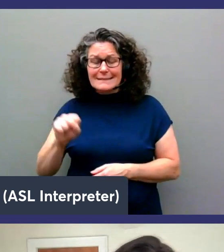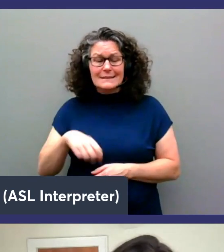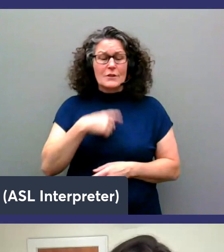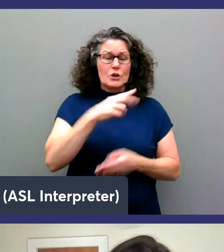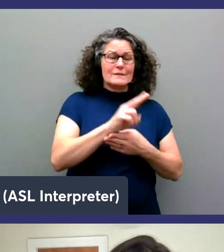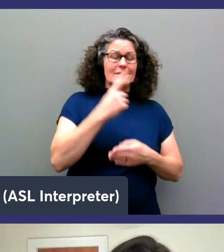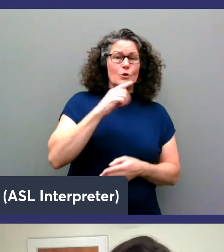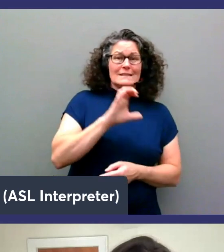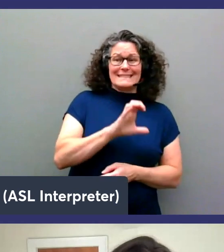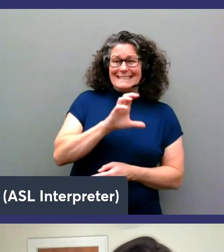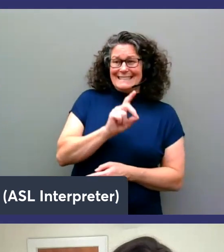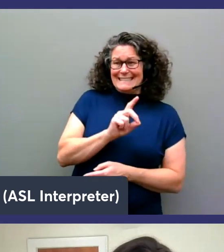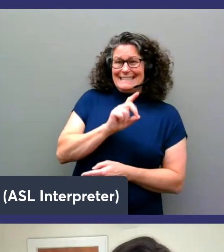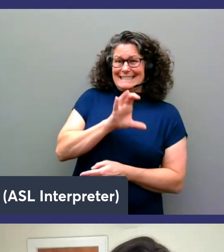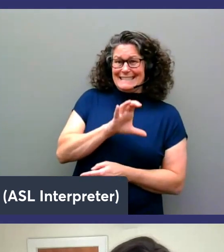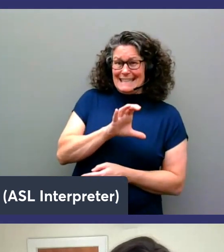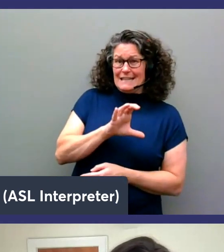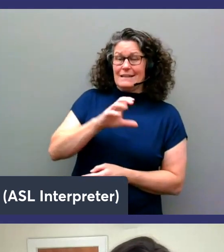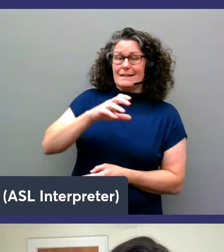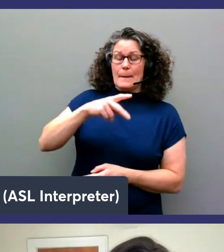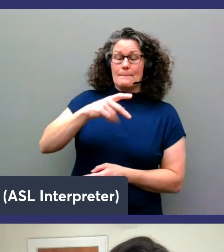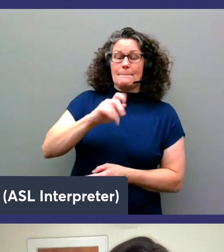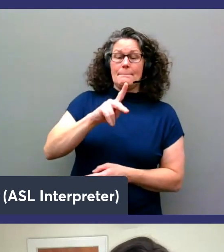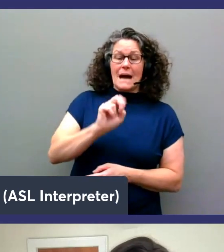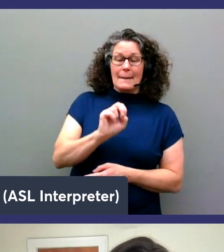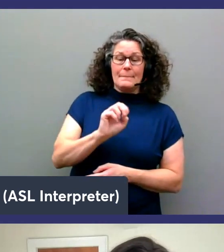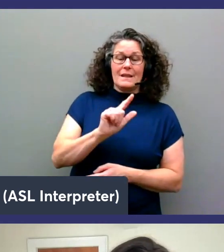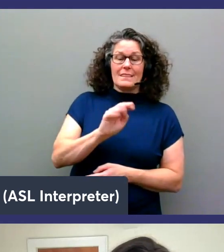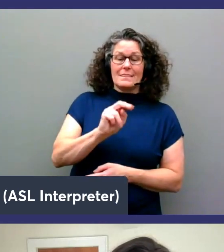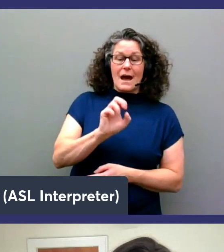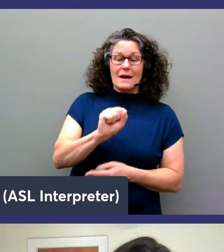So, it provides integrations